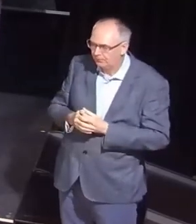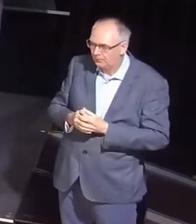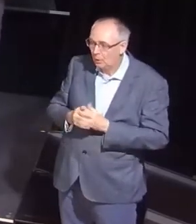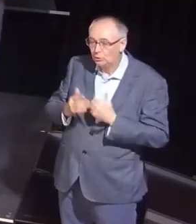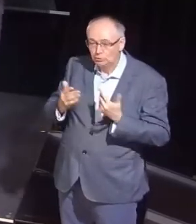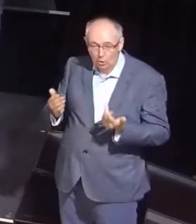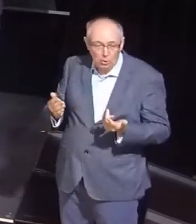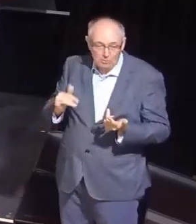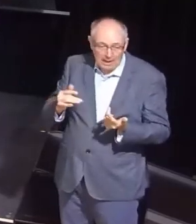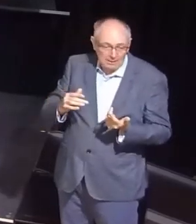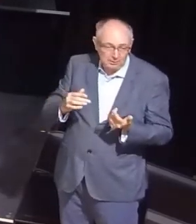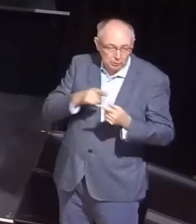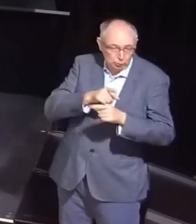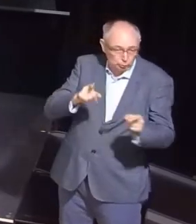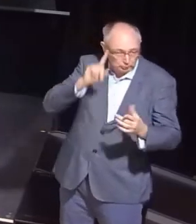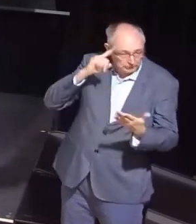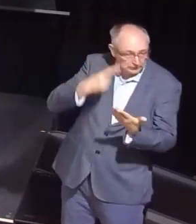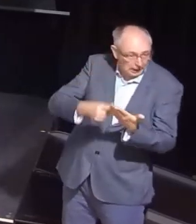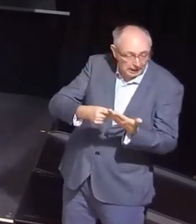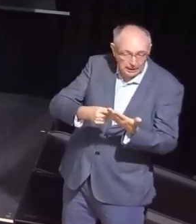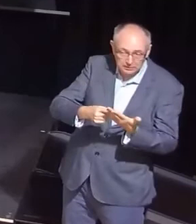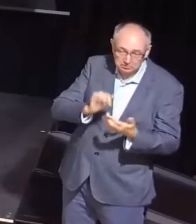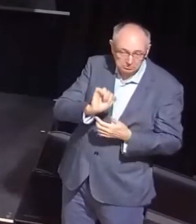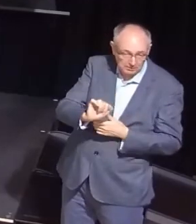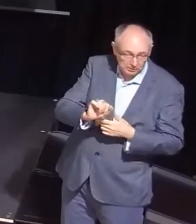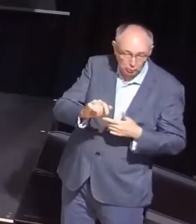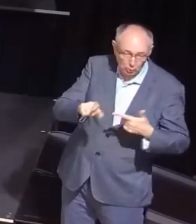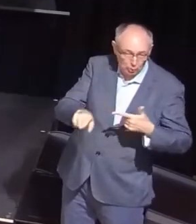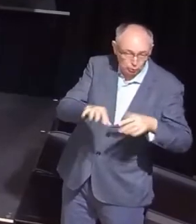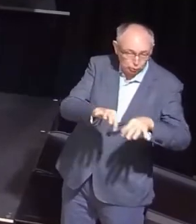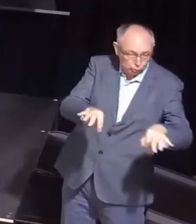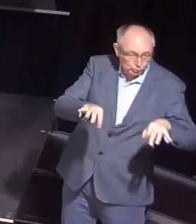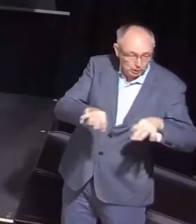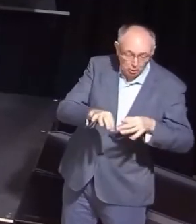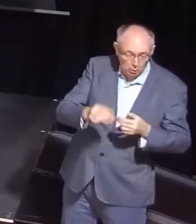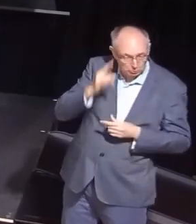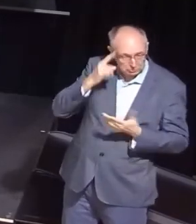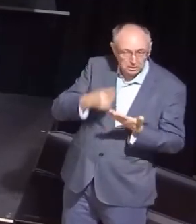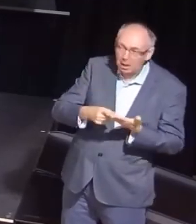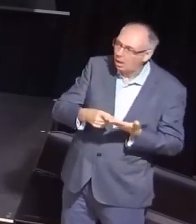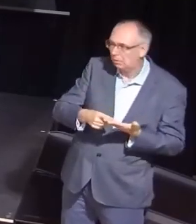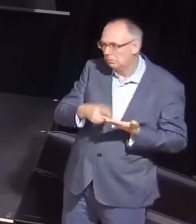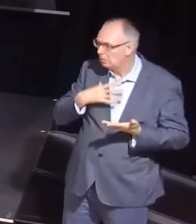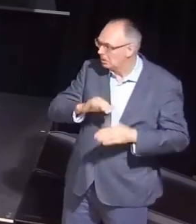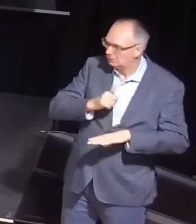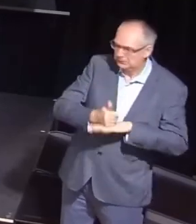that your studio can have a boot camp, first make sure you're bringing in